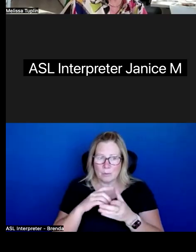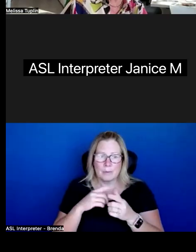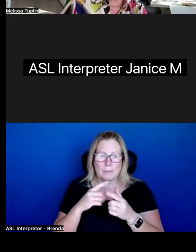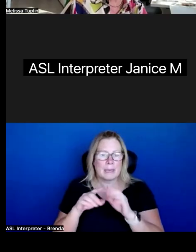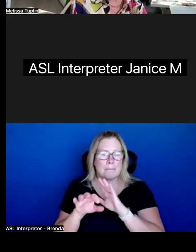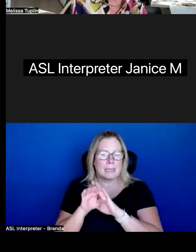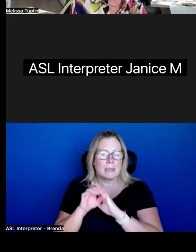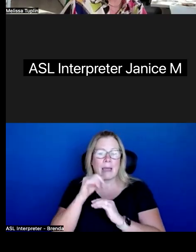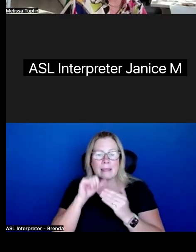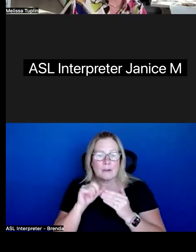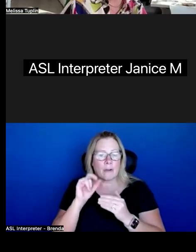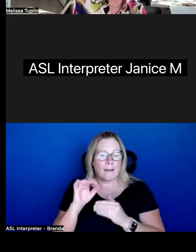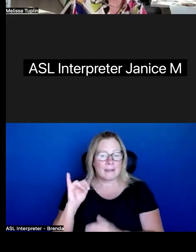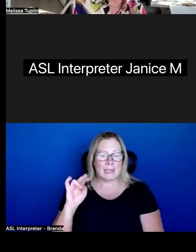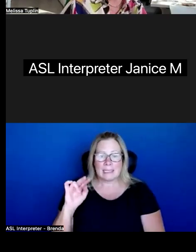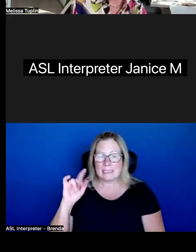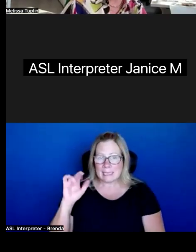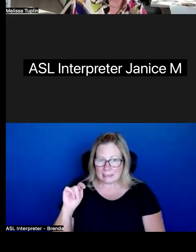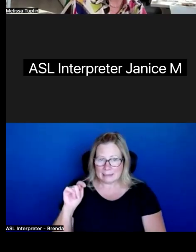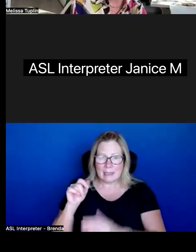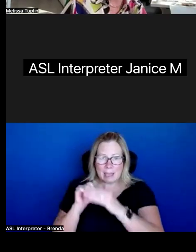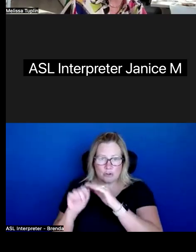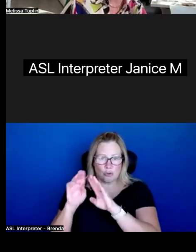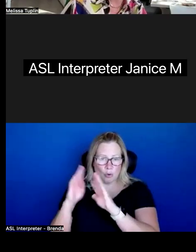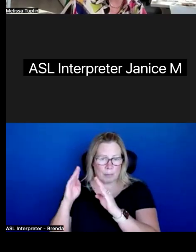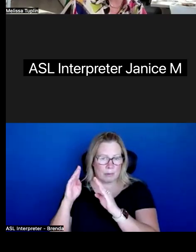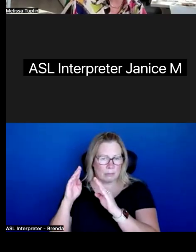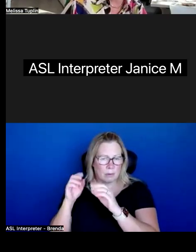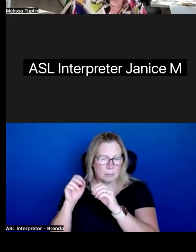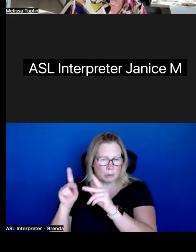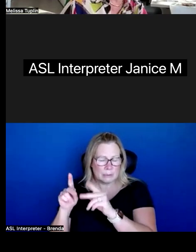New applicants must be screened by our program staff through this process,